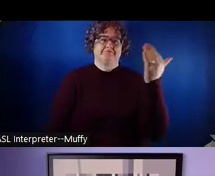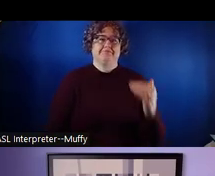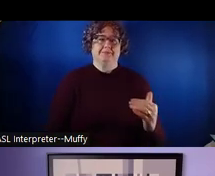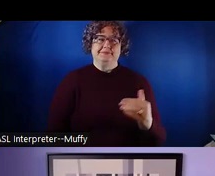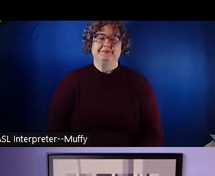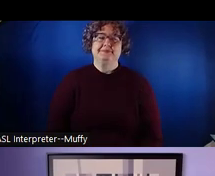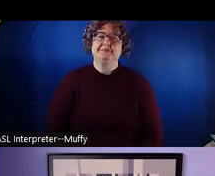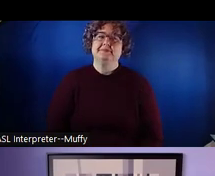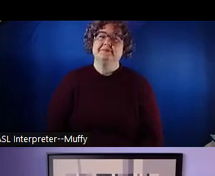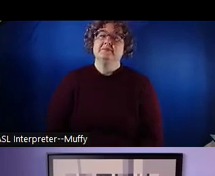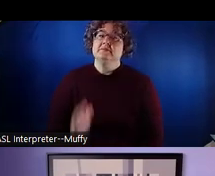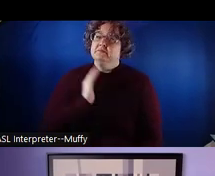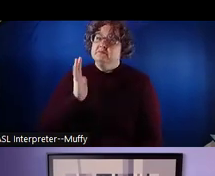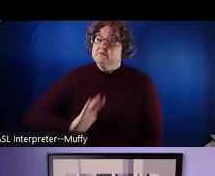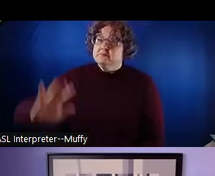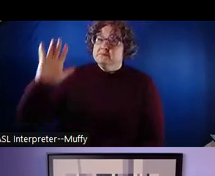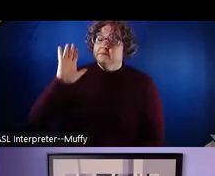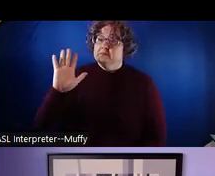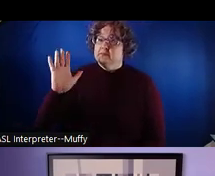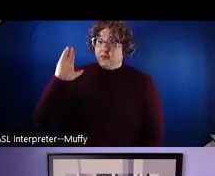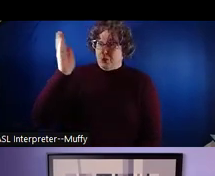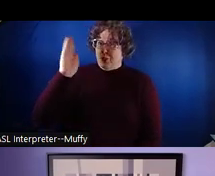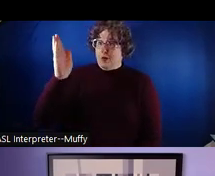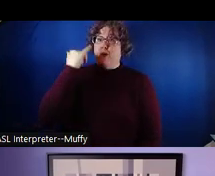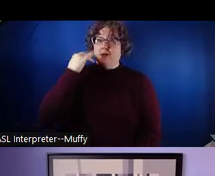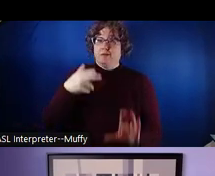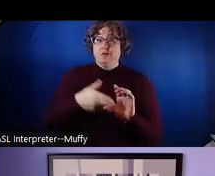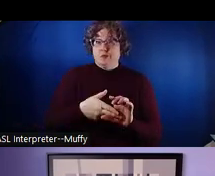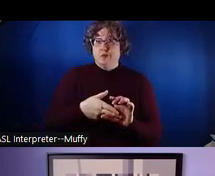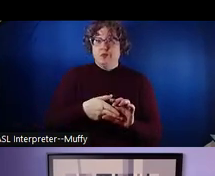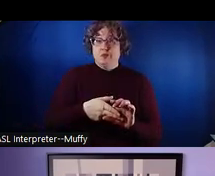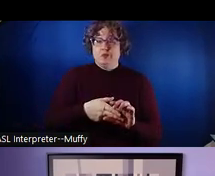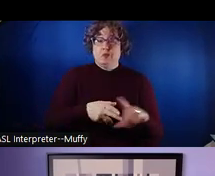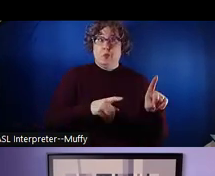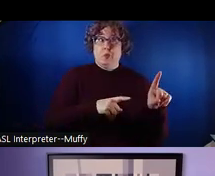So in our previous webinars, if you were able to join us for webinars one, two, and three,